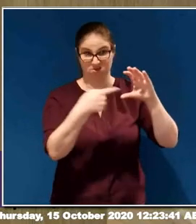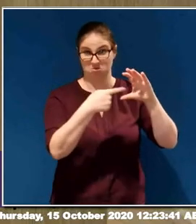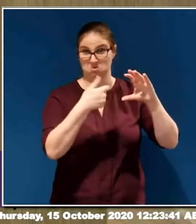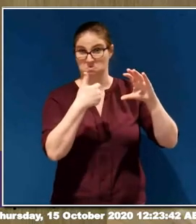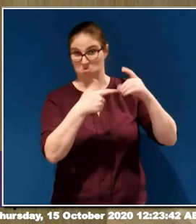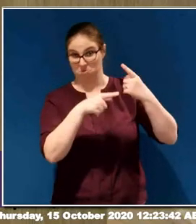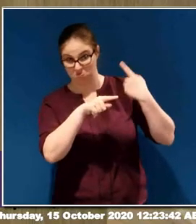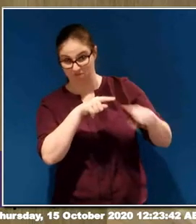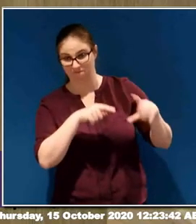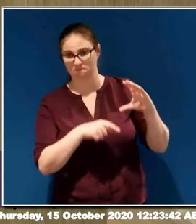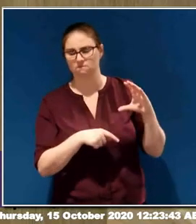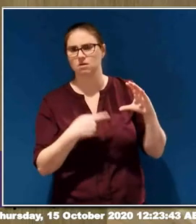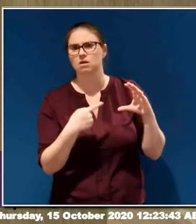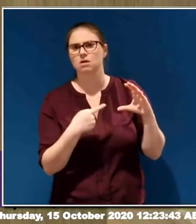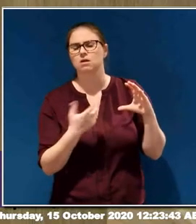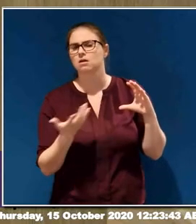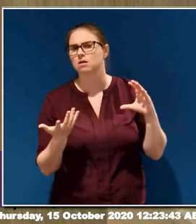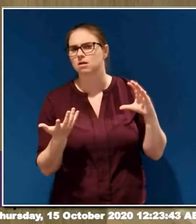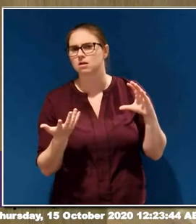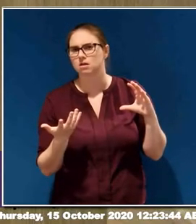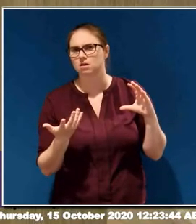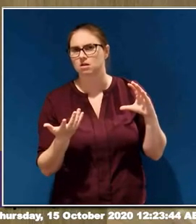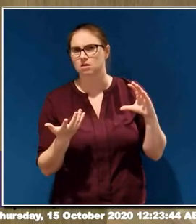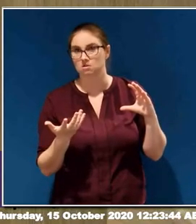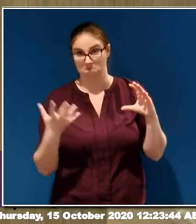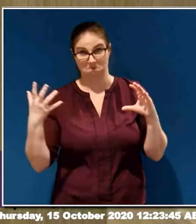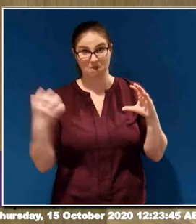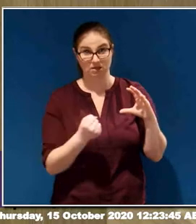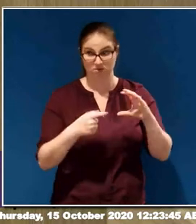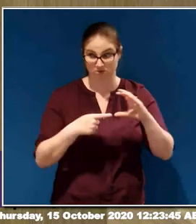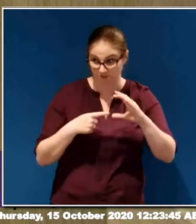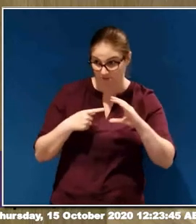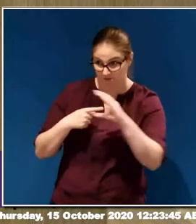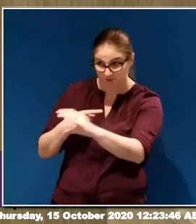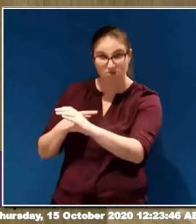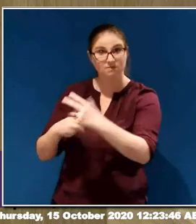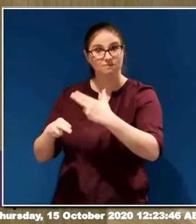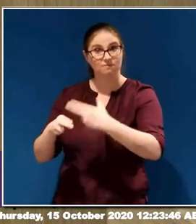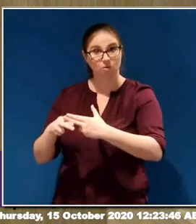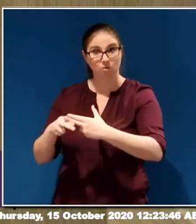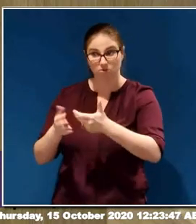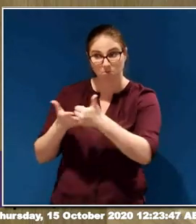to go to the child in respect of whom the application is made?